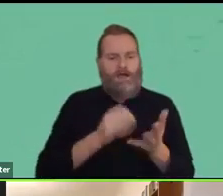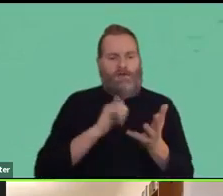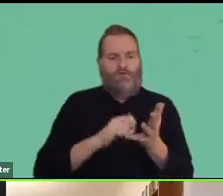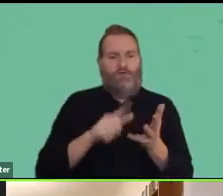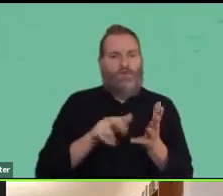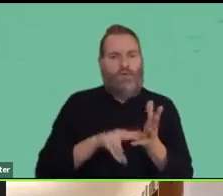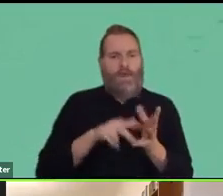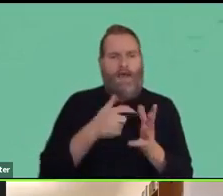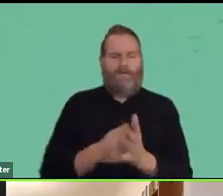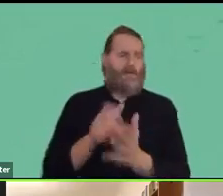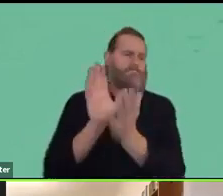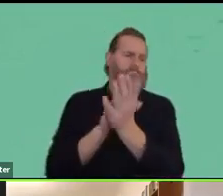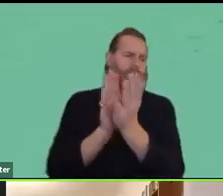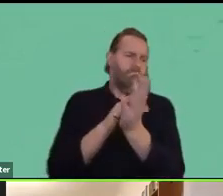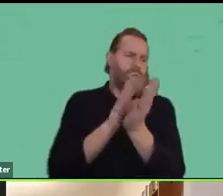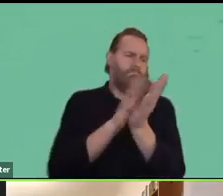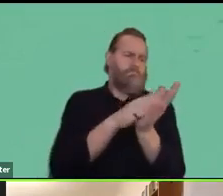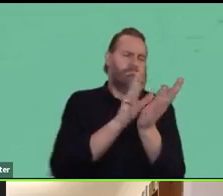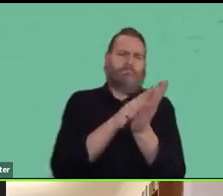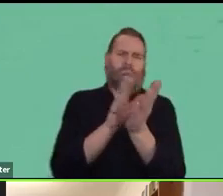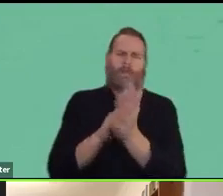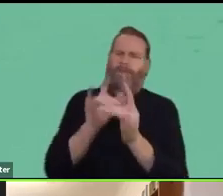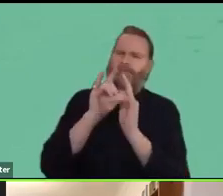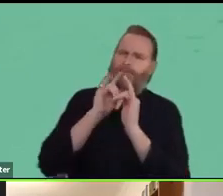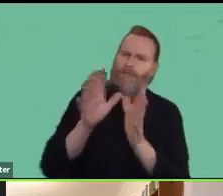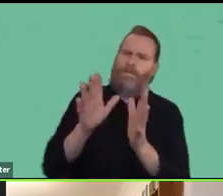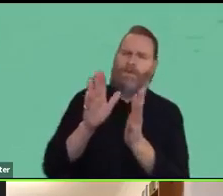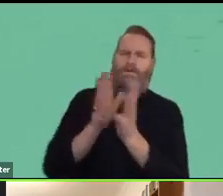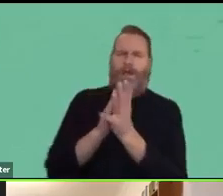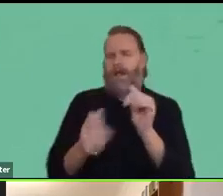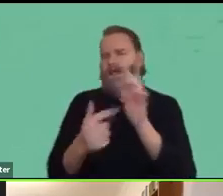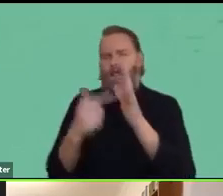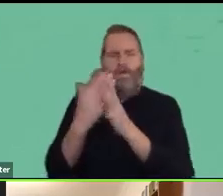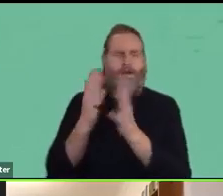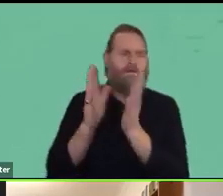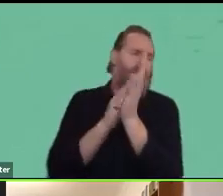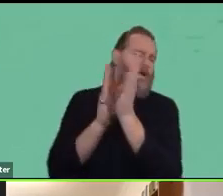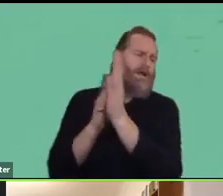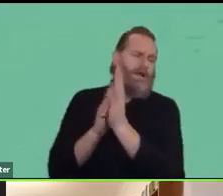they are to have such a fabulous civil service yet not only do they cut our pay in real terms